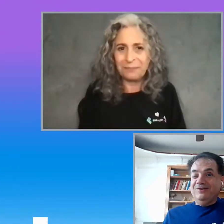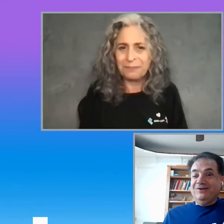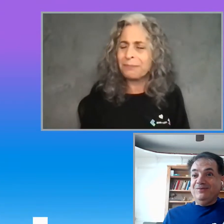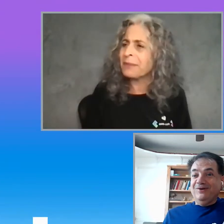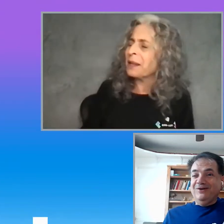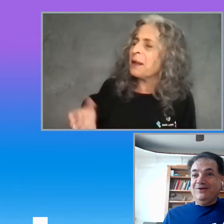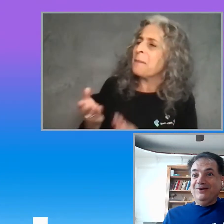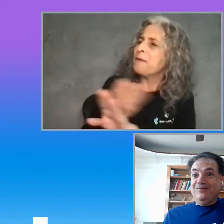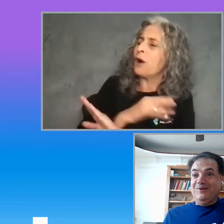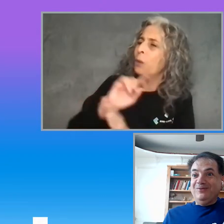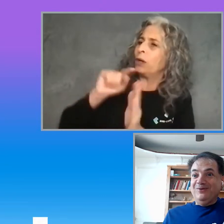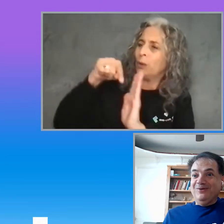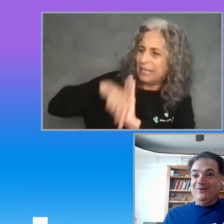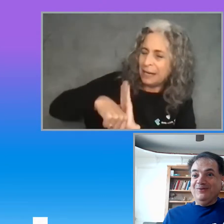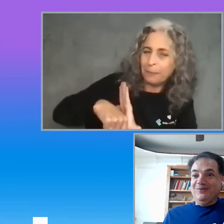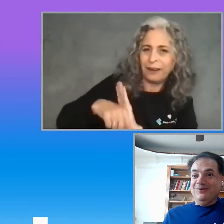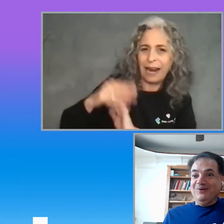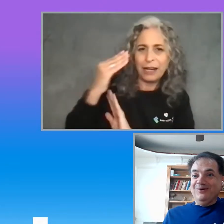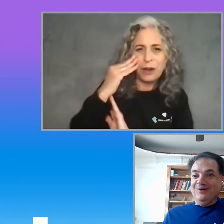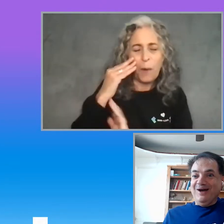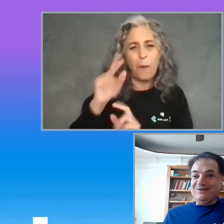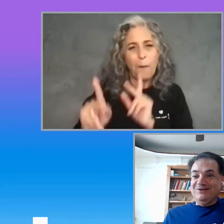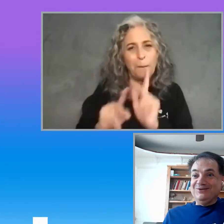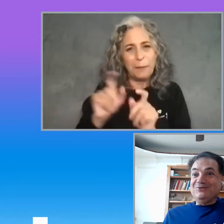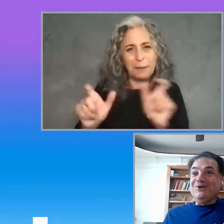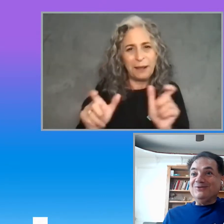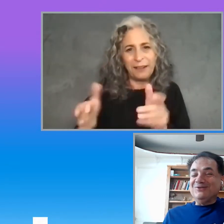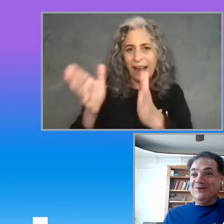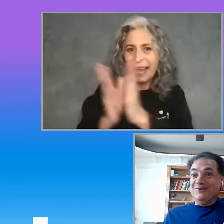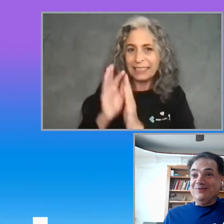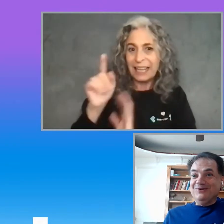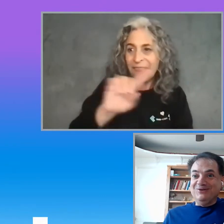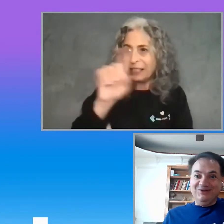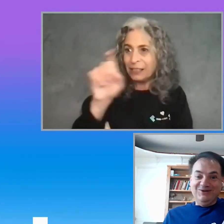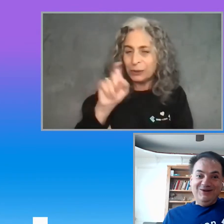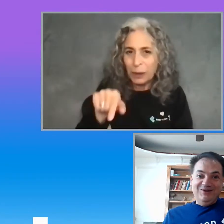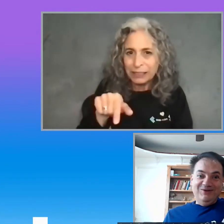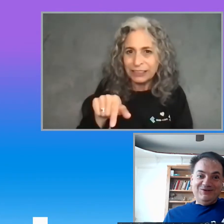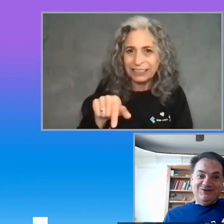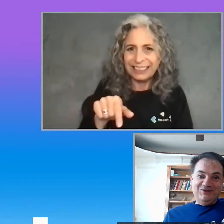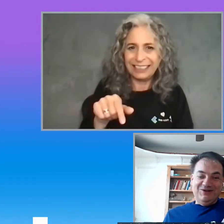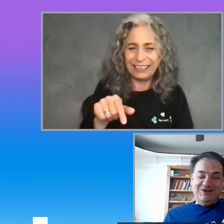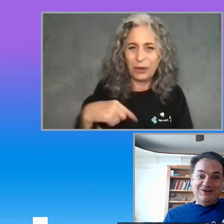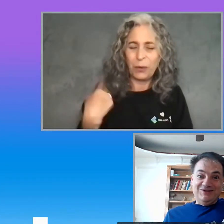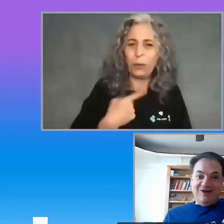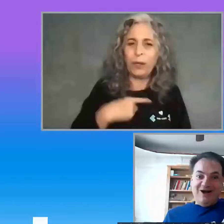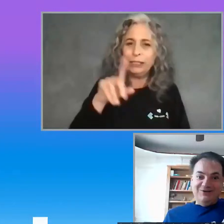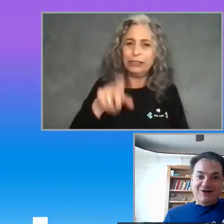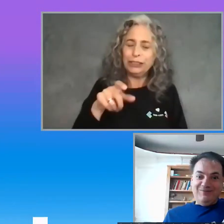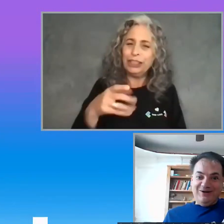So, Jim, before we dive in deeper, I know a lot of people are asking this question and we